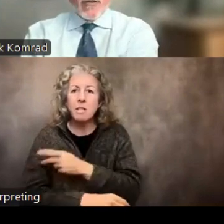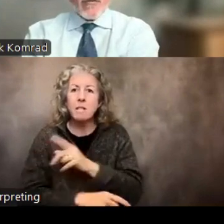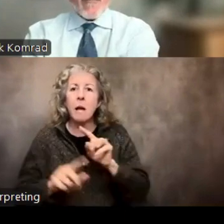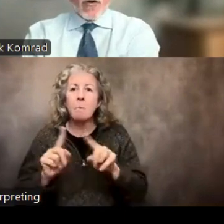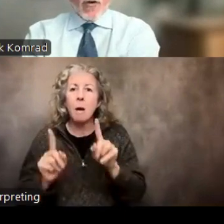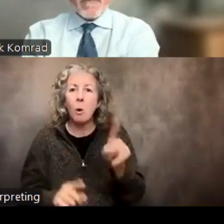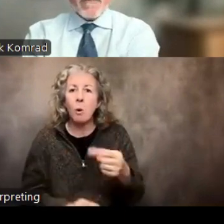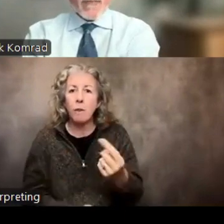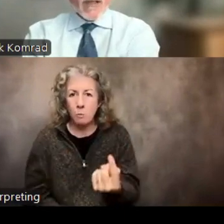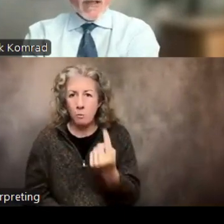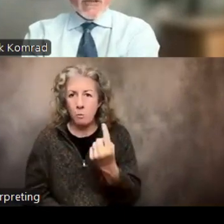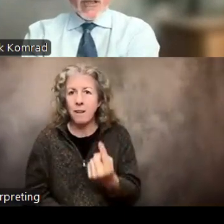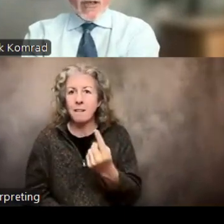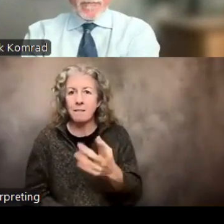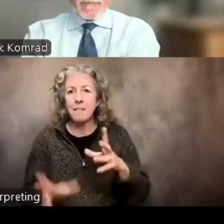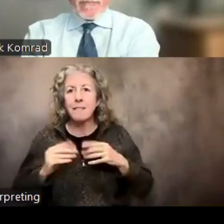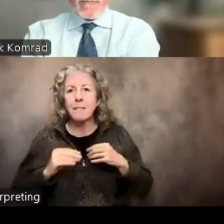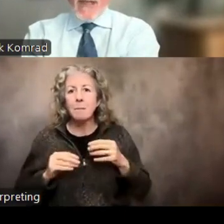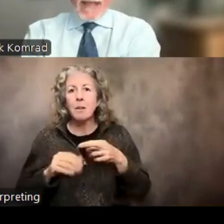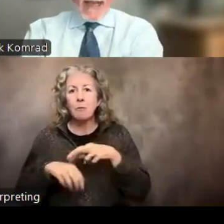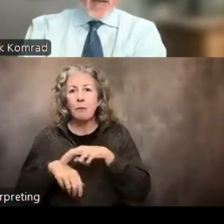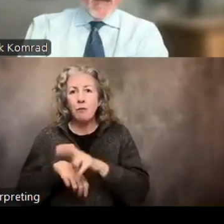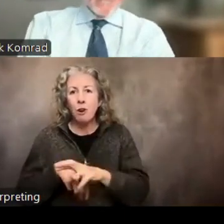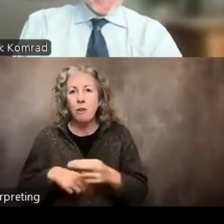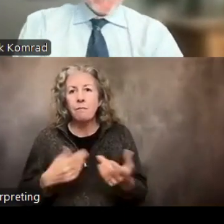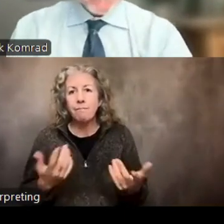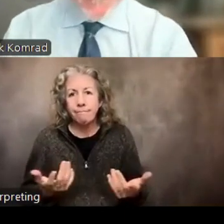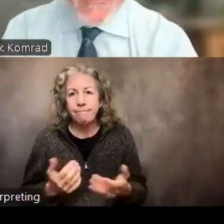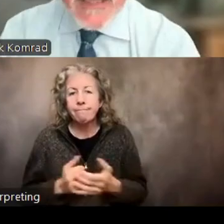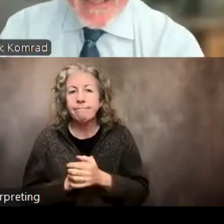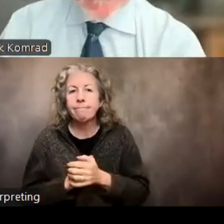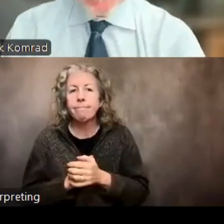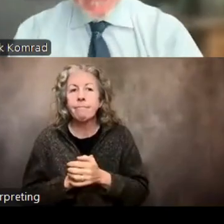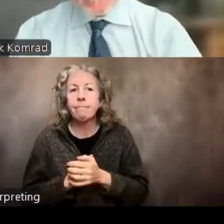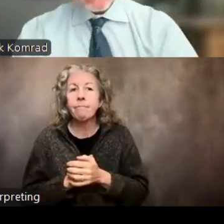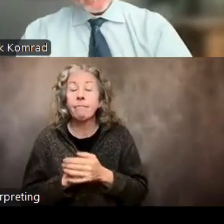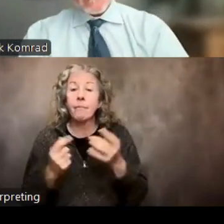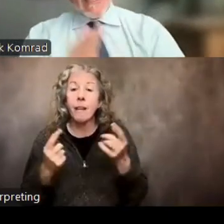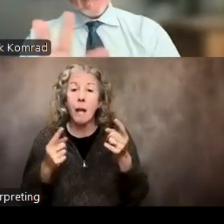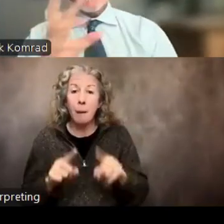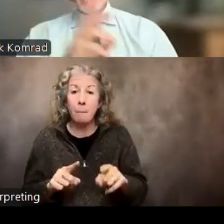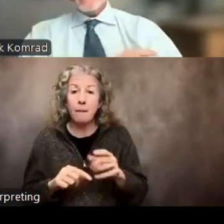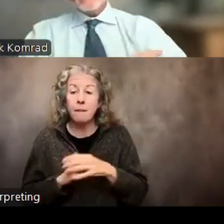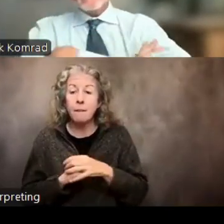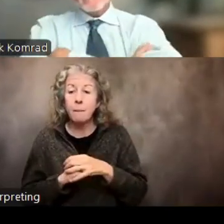the referral. So now it turns out that, as we heard at the